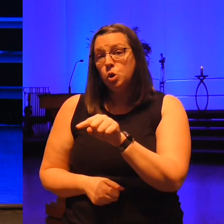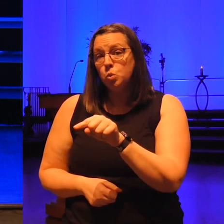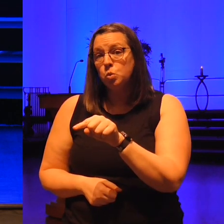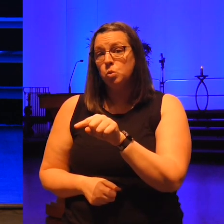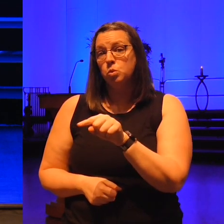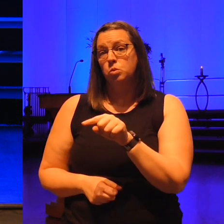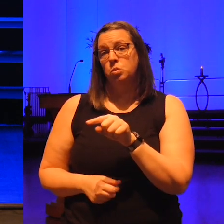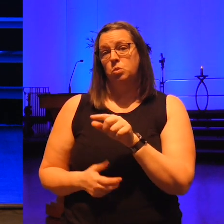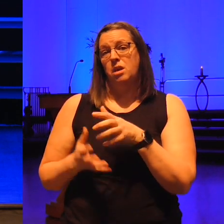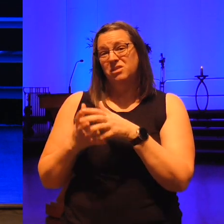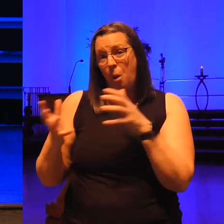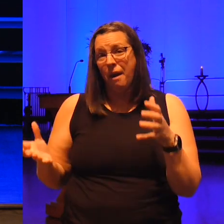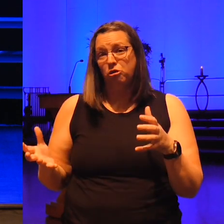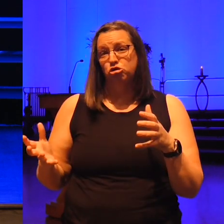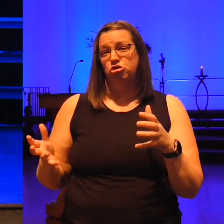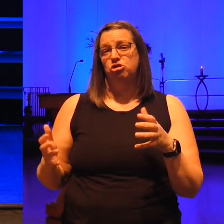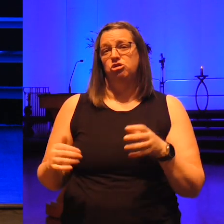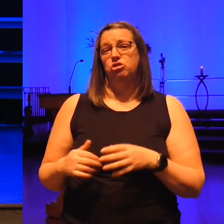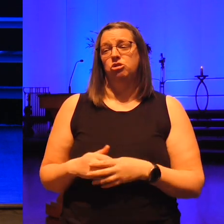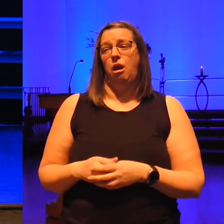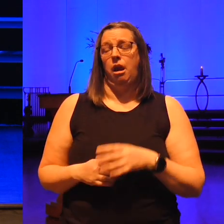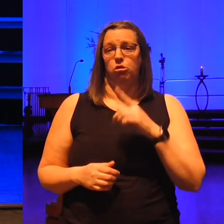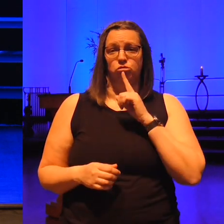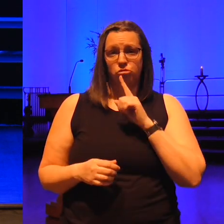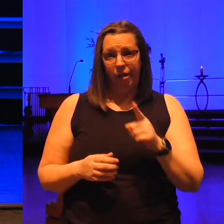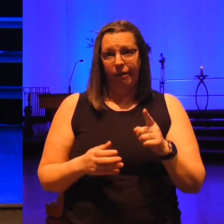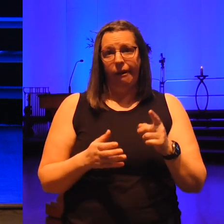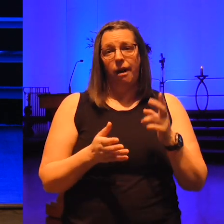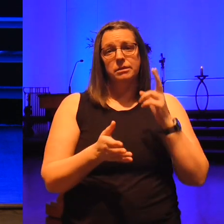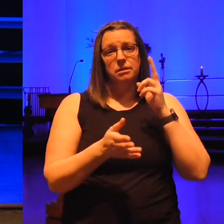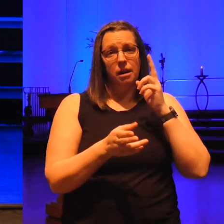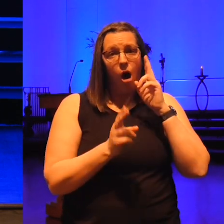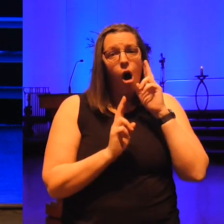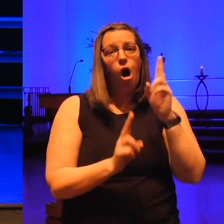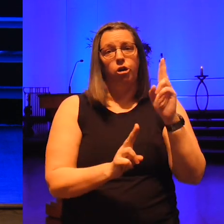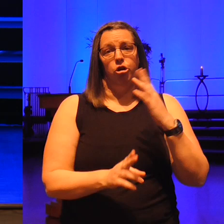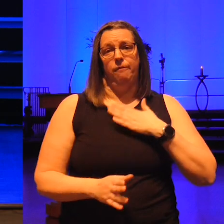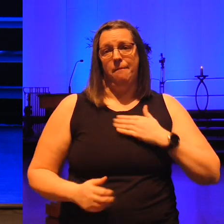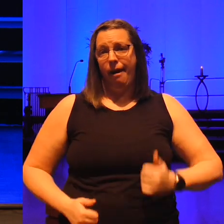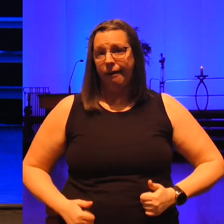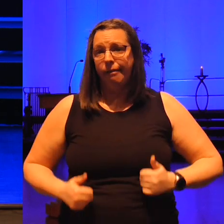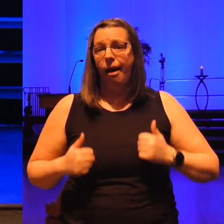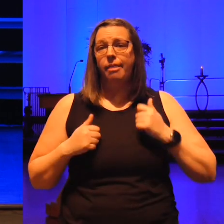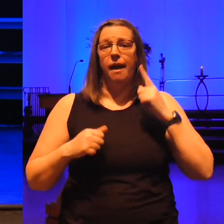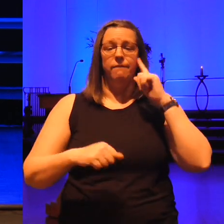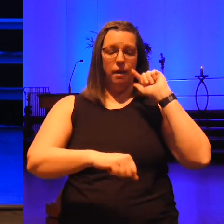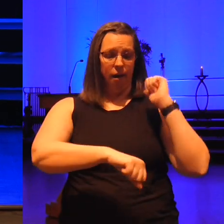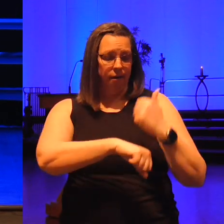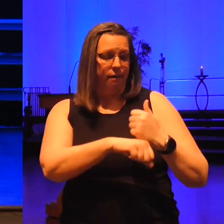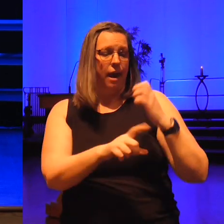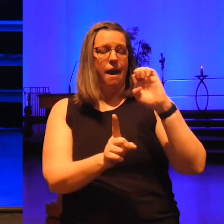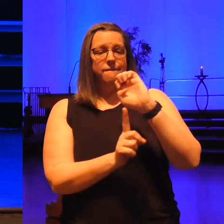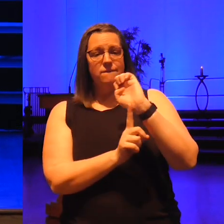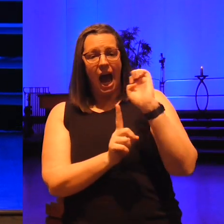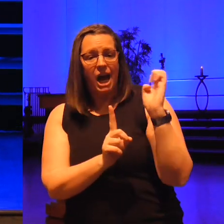it is such an honor of my life to create an environment of encouragement witnessing and